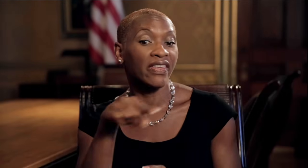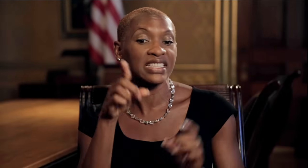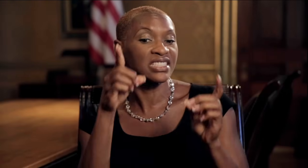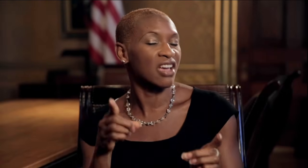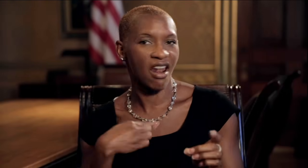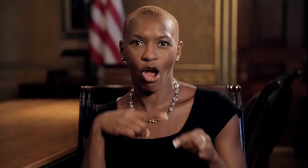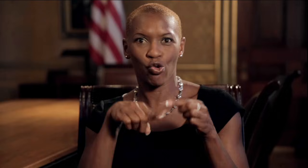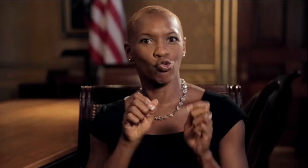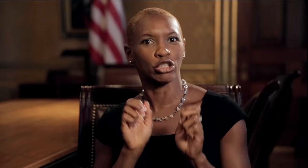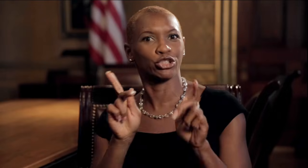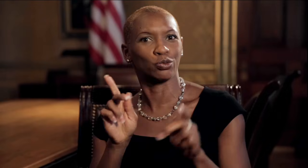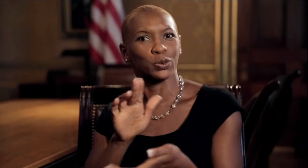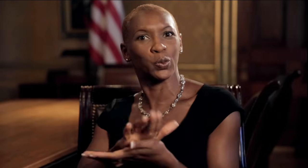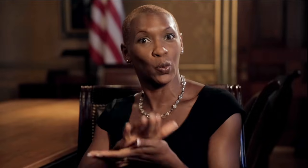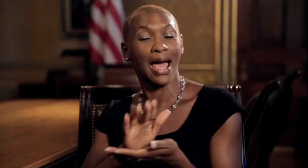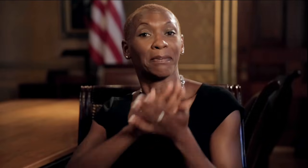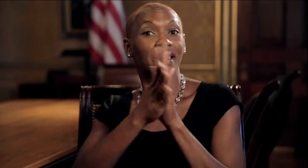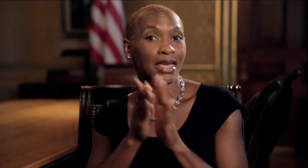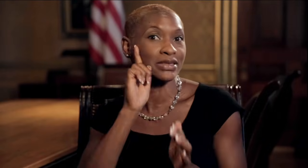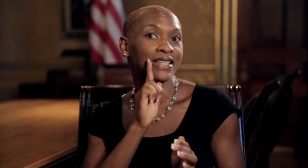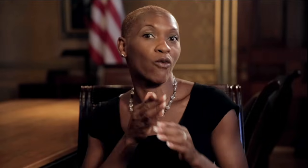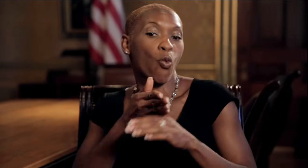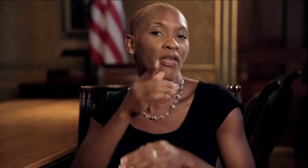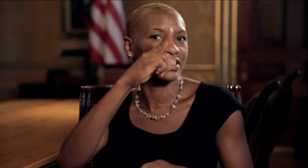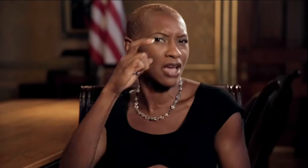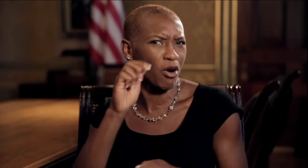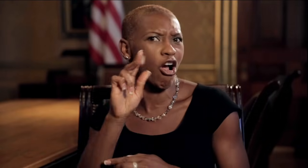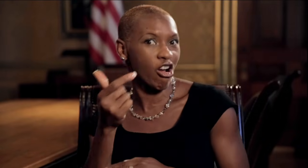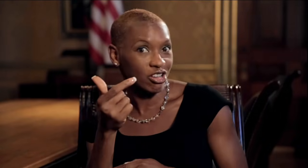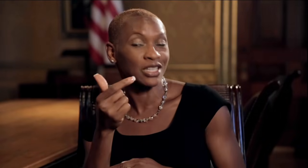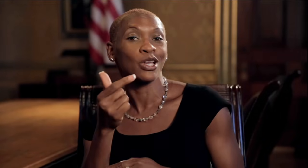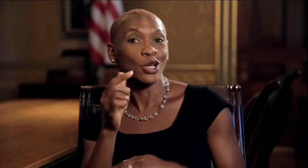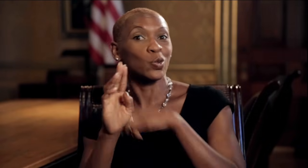Therefore I couldn't return to school. Now, I became deaf over the summer, in August.